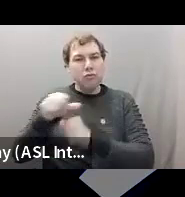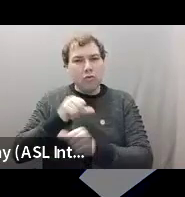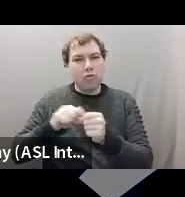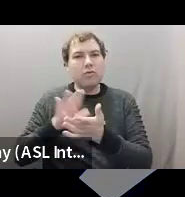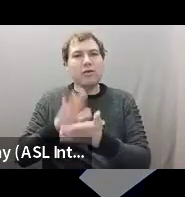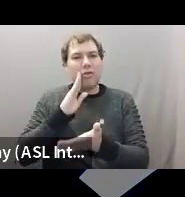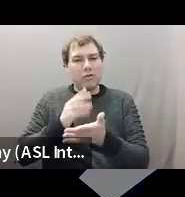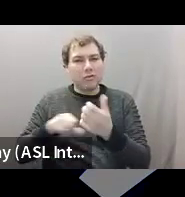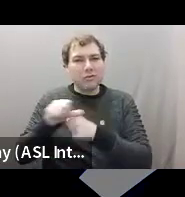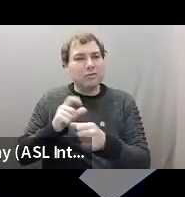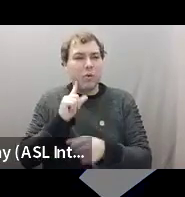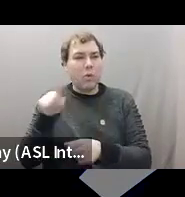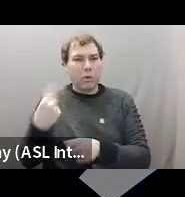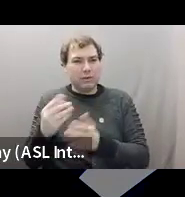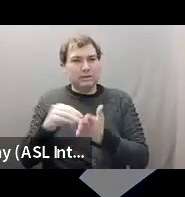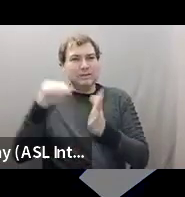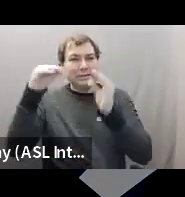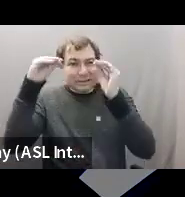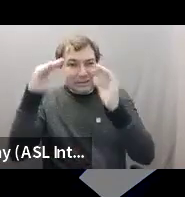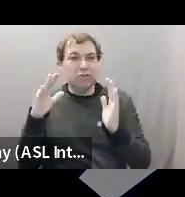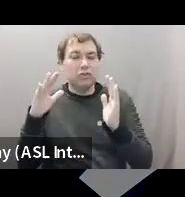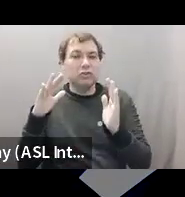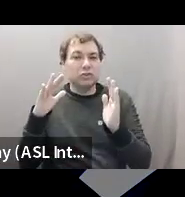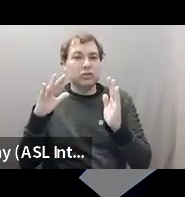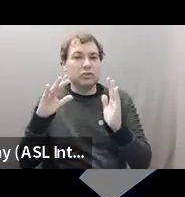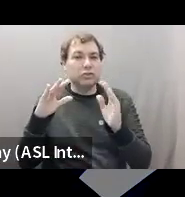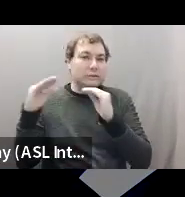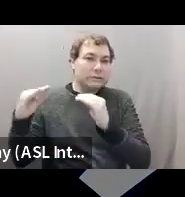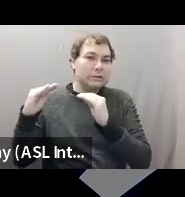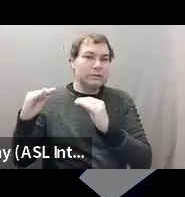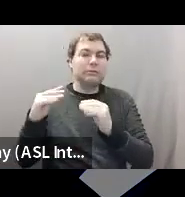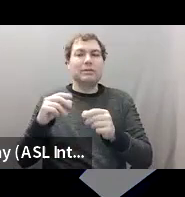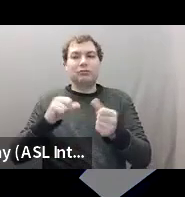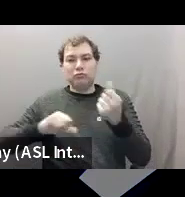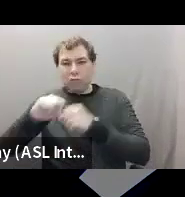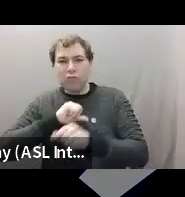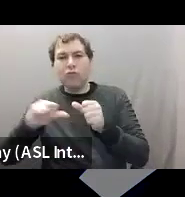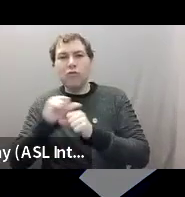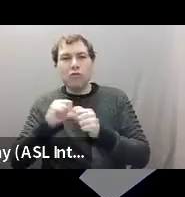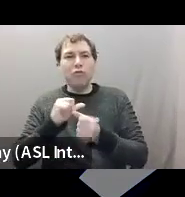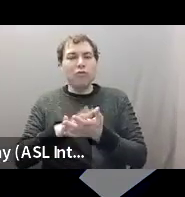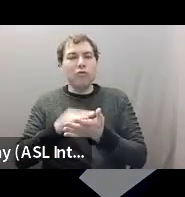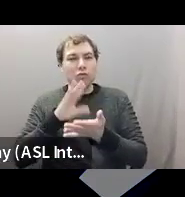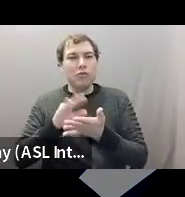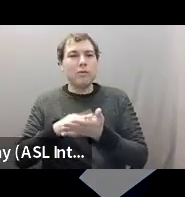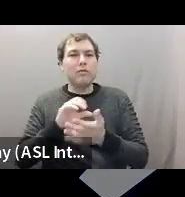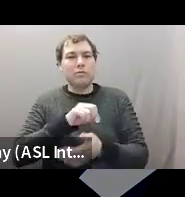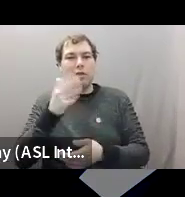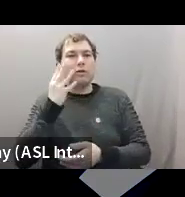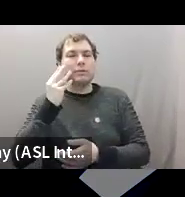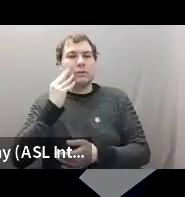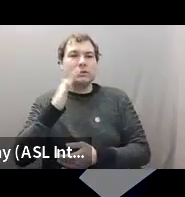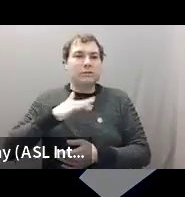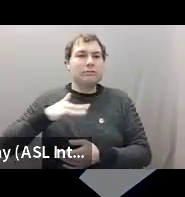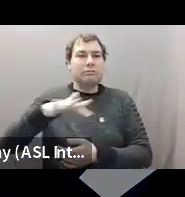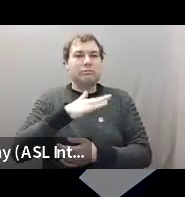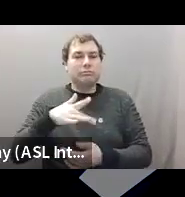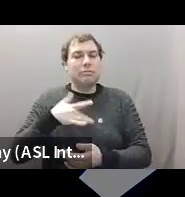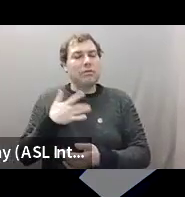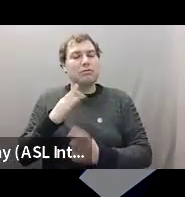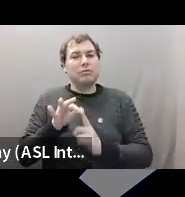Troy Bowser: just a teacher is like a open conversation for everybody to be engaged, and, you know, to take, apart from somebody else's experiences. And I think that's what's special about our group that everybody can